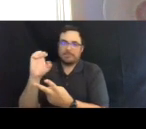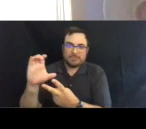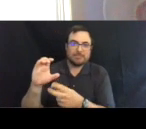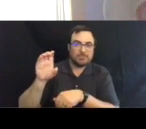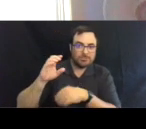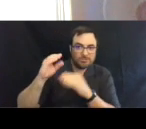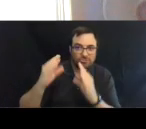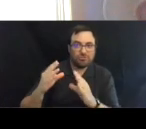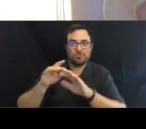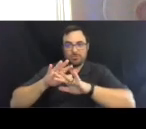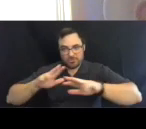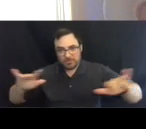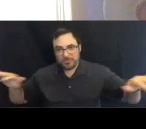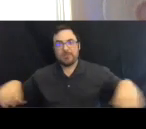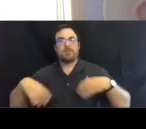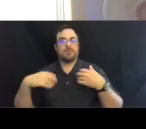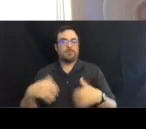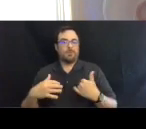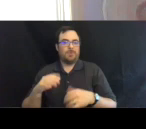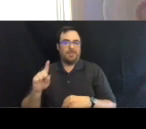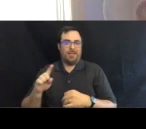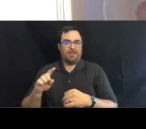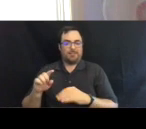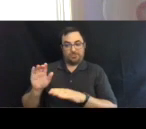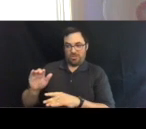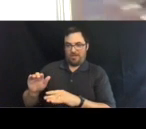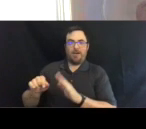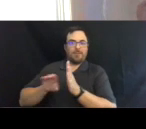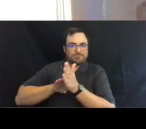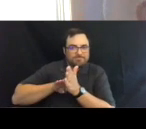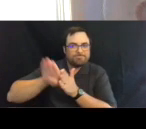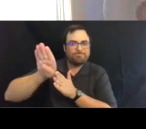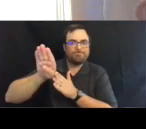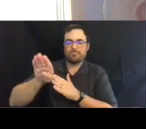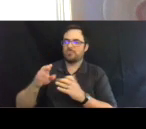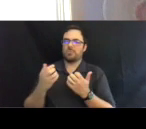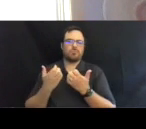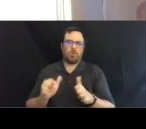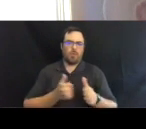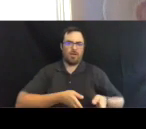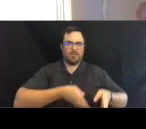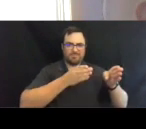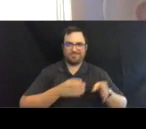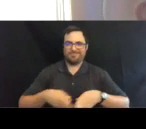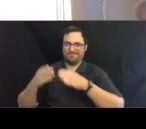hopefully making that child move forward so you don't want to kind of work in your own separate little world and not pay attention to what the